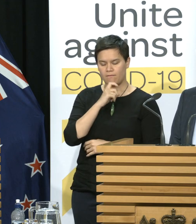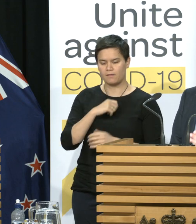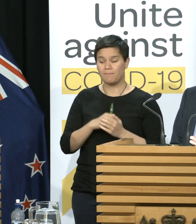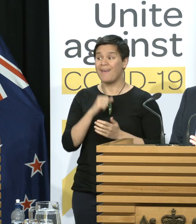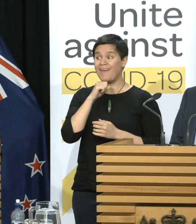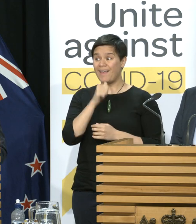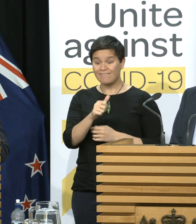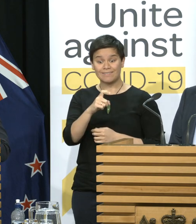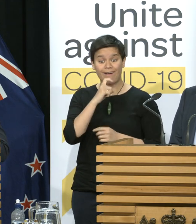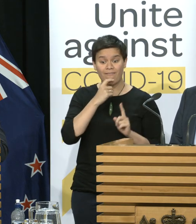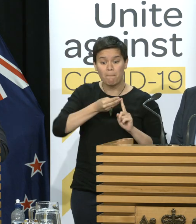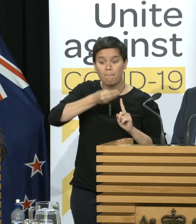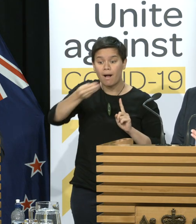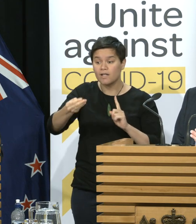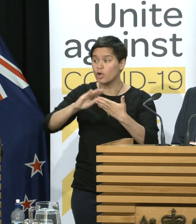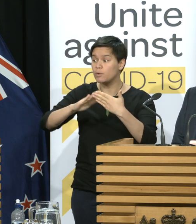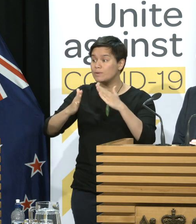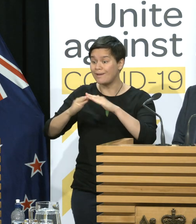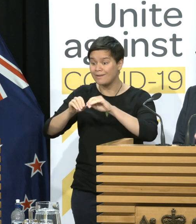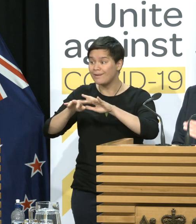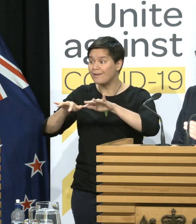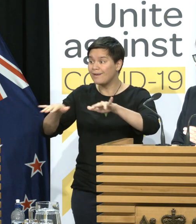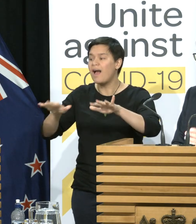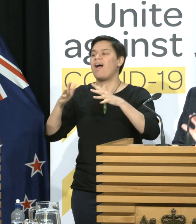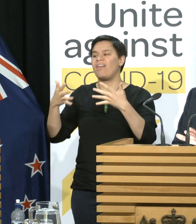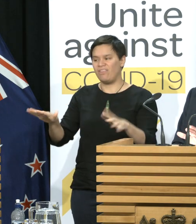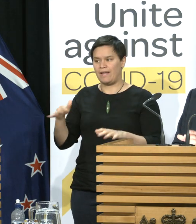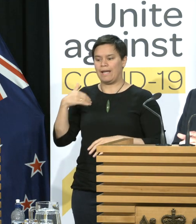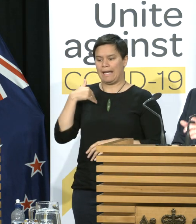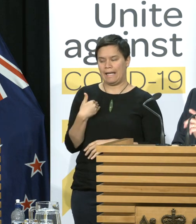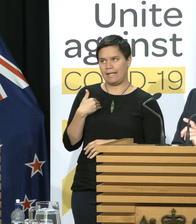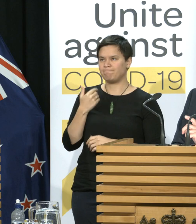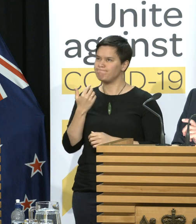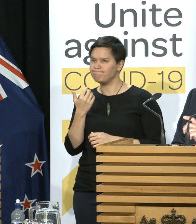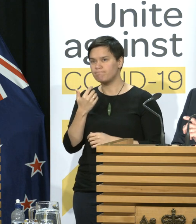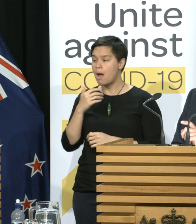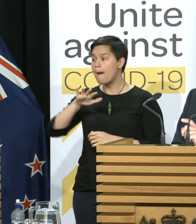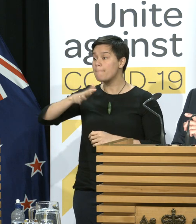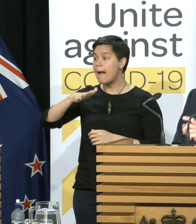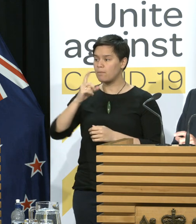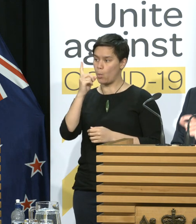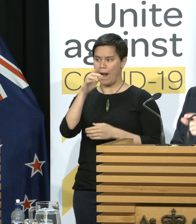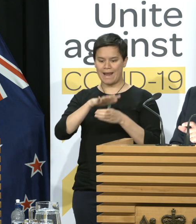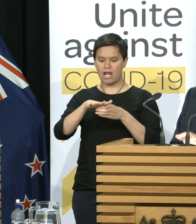we would deal with it as we faced it and it may include regional measures or it may include national measures depending